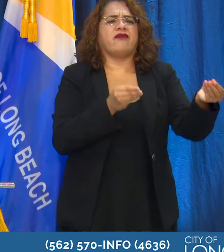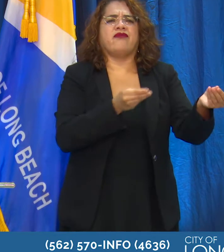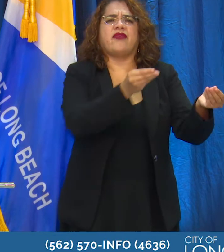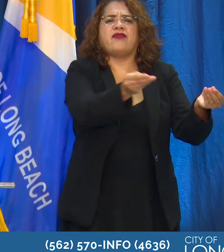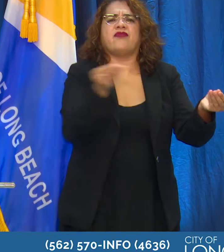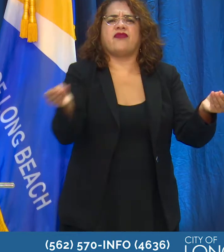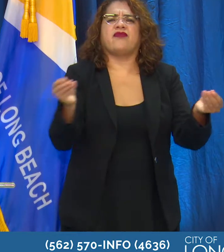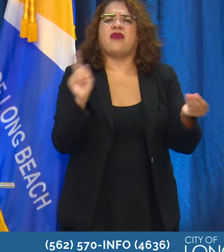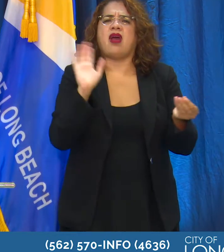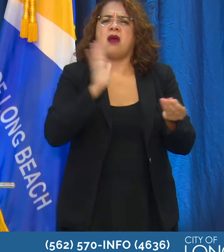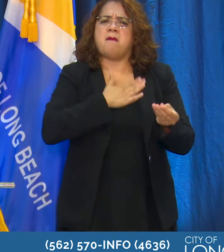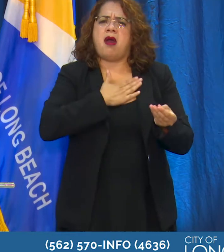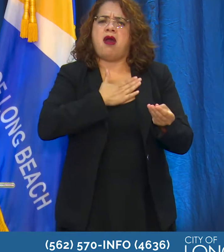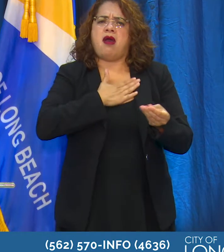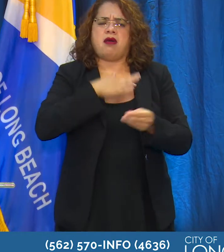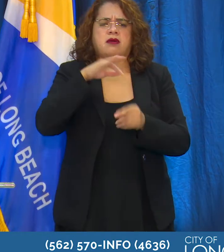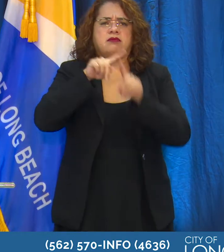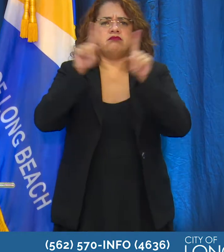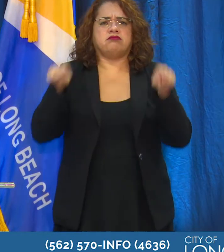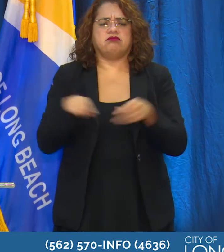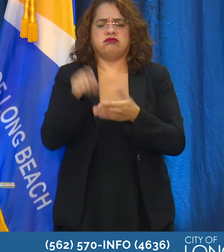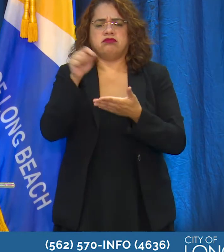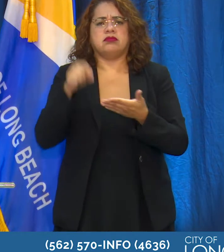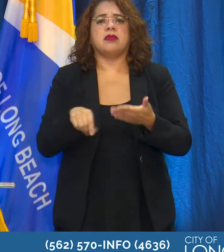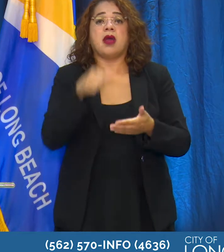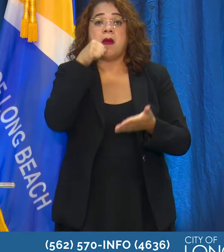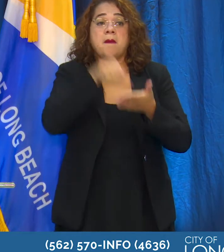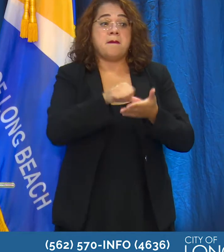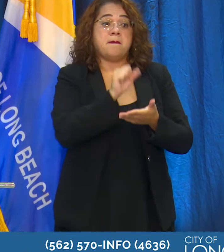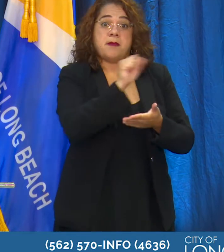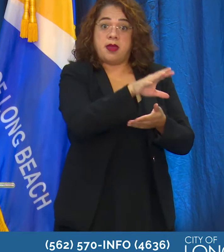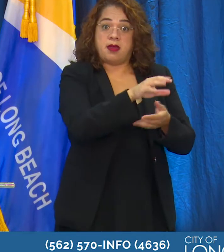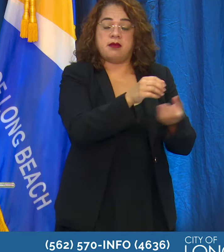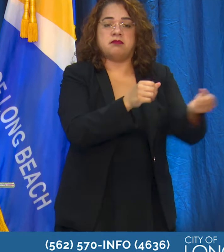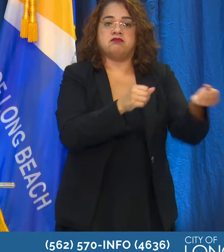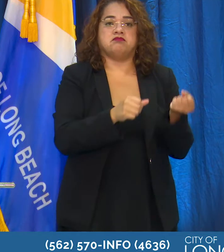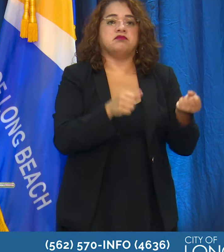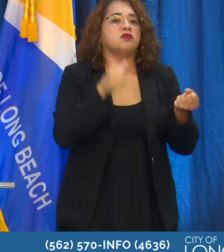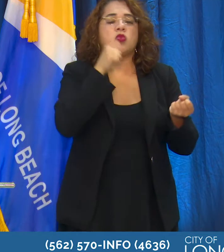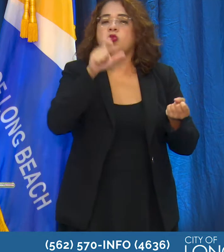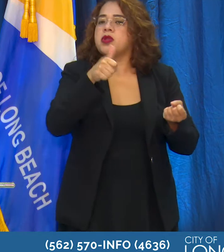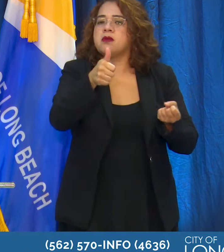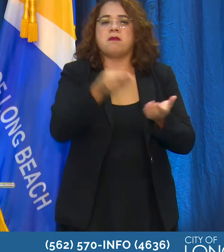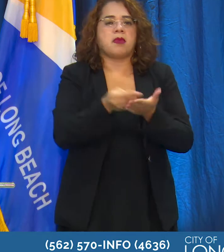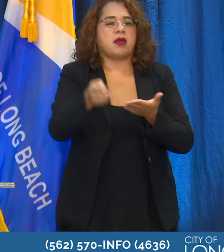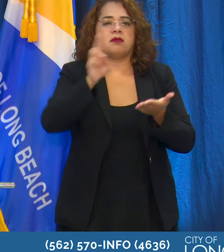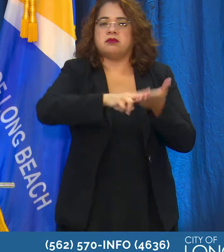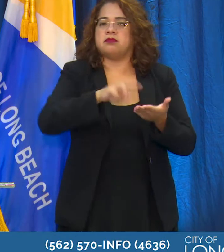You can return your ballot my mail, no postage necessary, or you can drop it one of the over